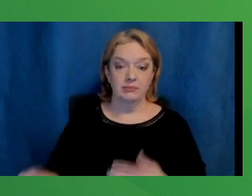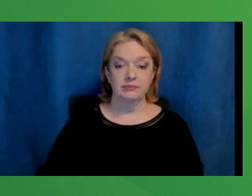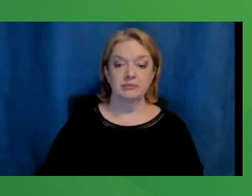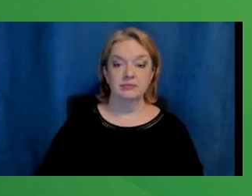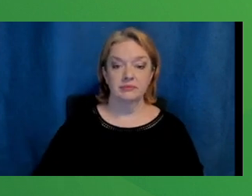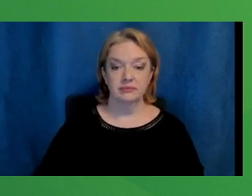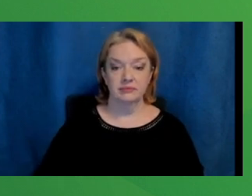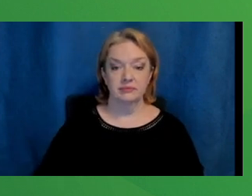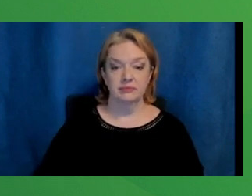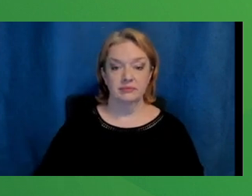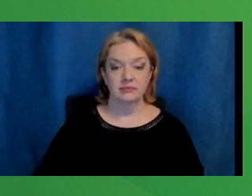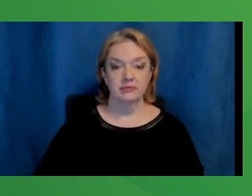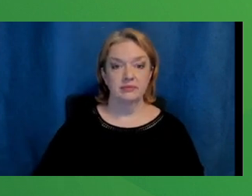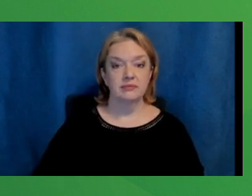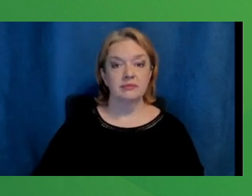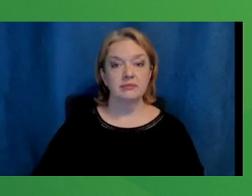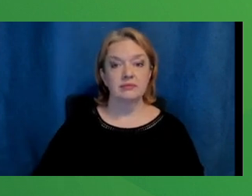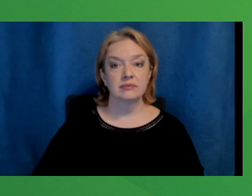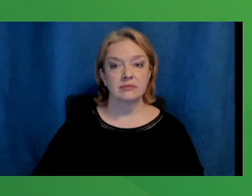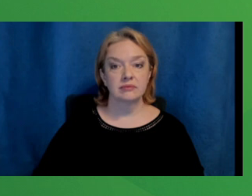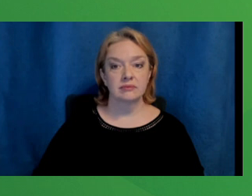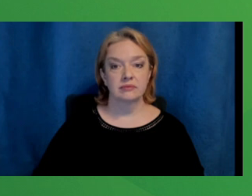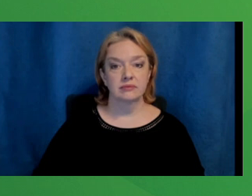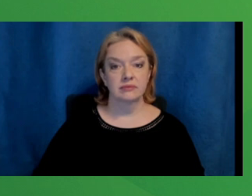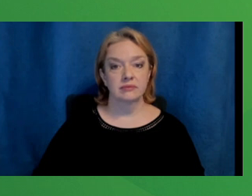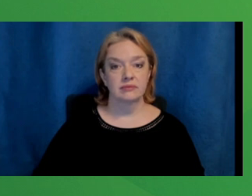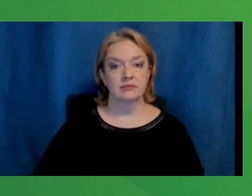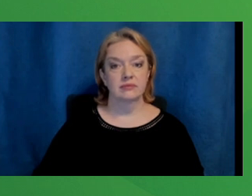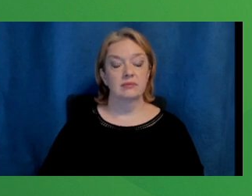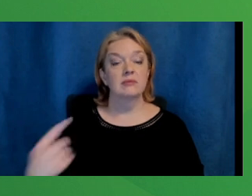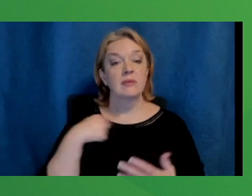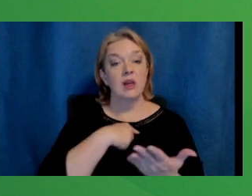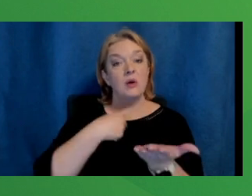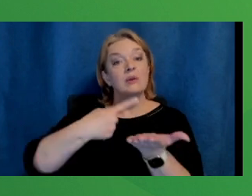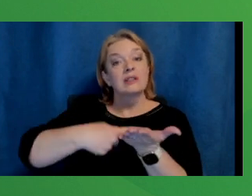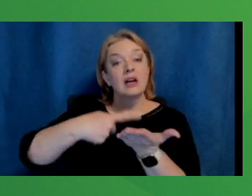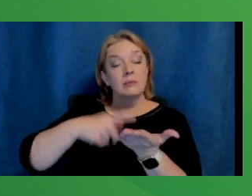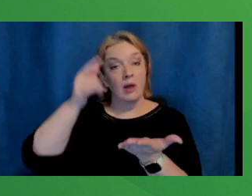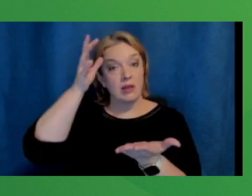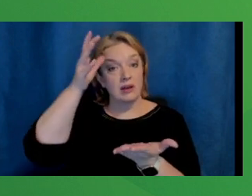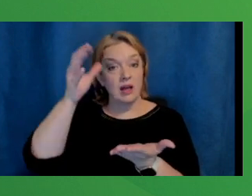juxtaposing the building of new roads, which we think of as progress. And again, trees, we know